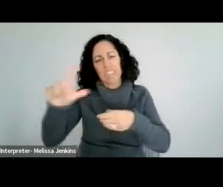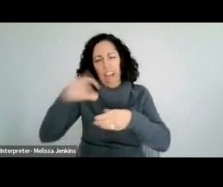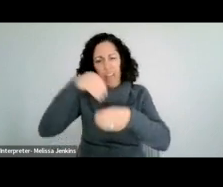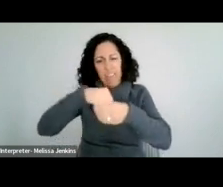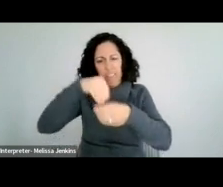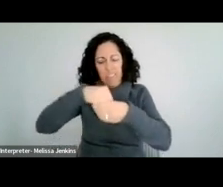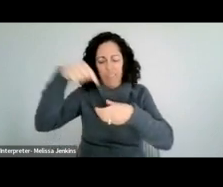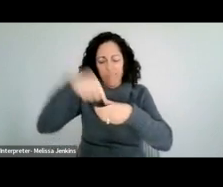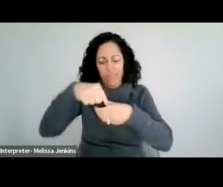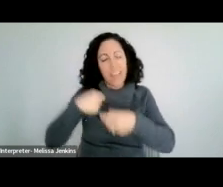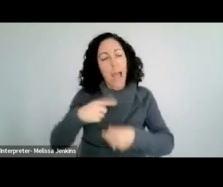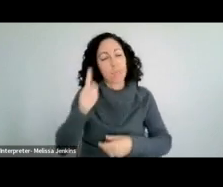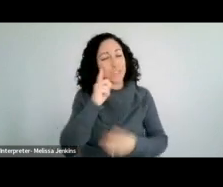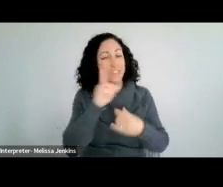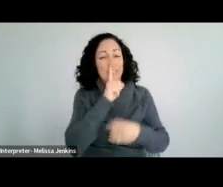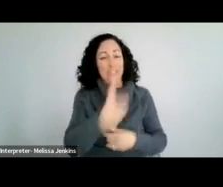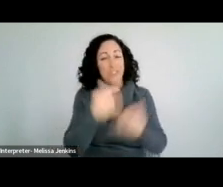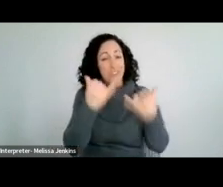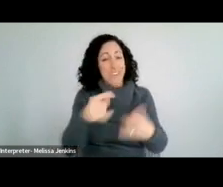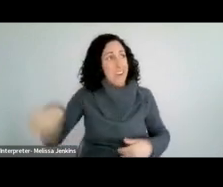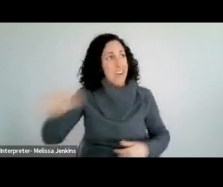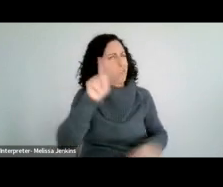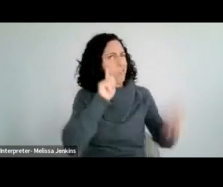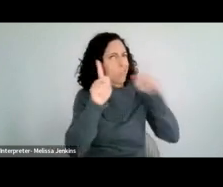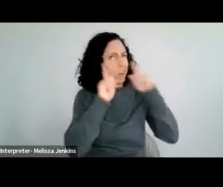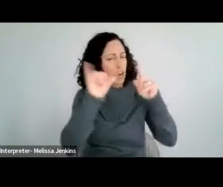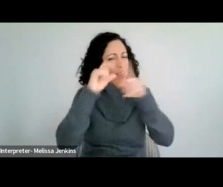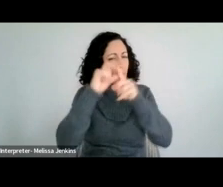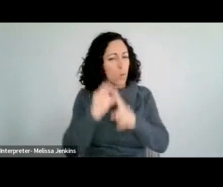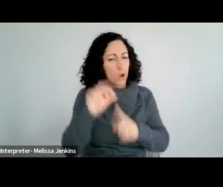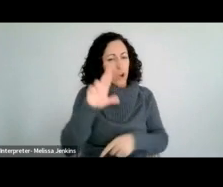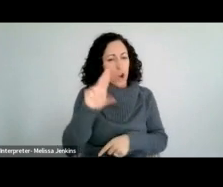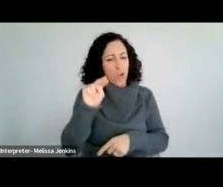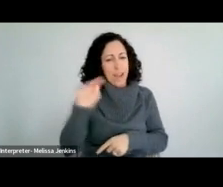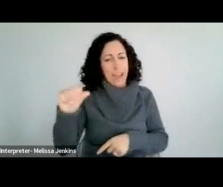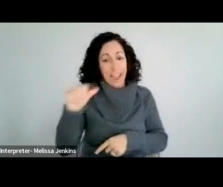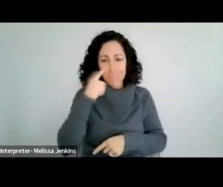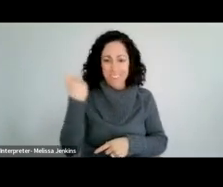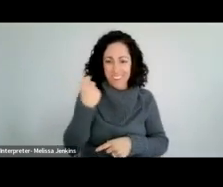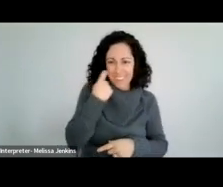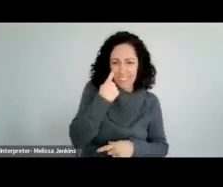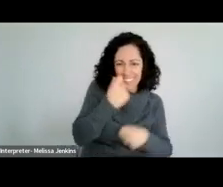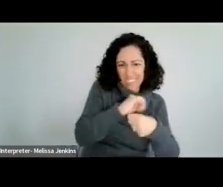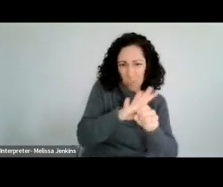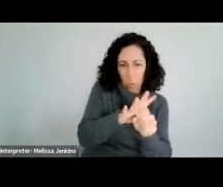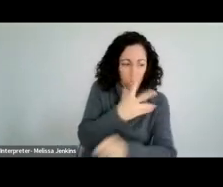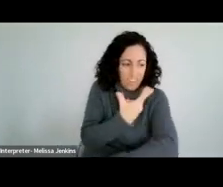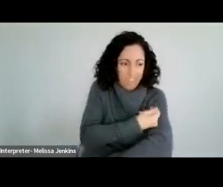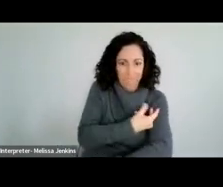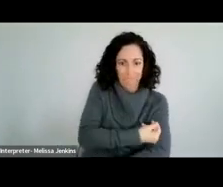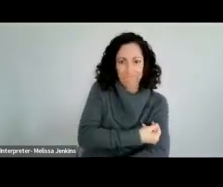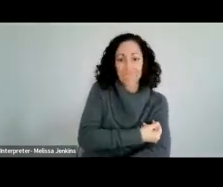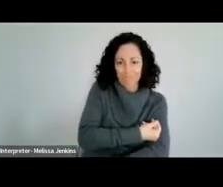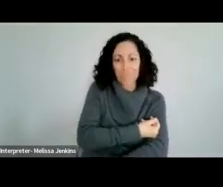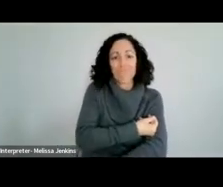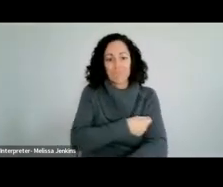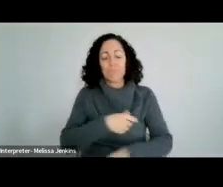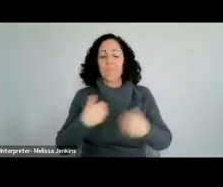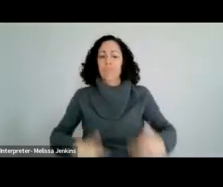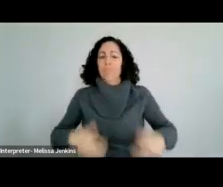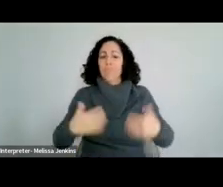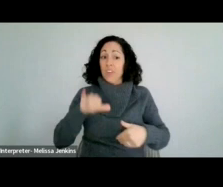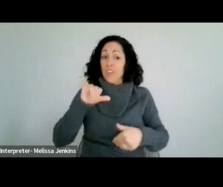I was very excited to receive the vaccine, to see the science being rolled out in a big population way.